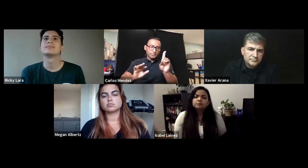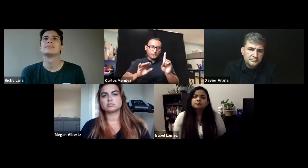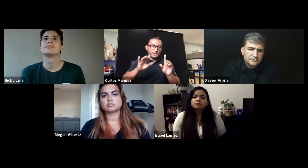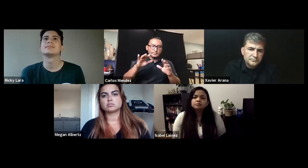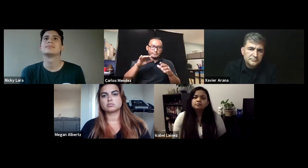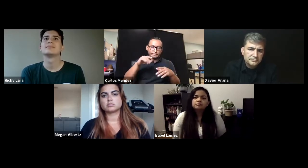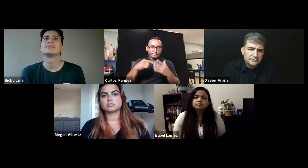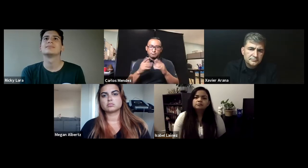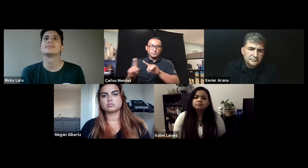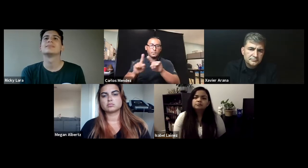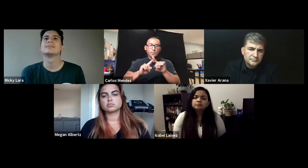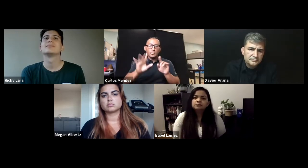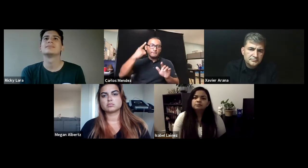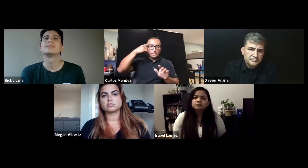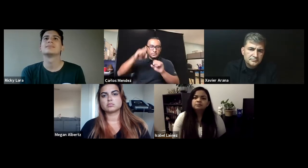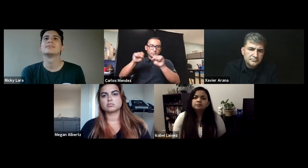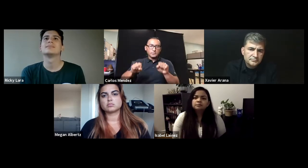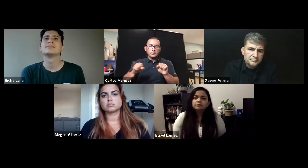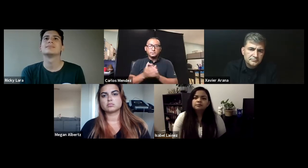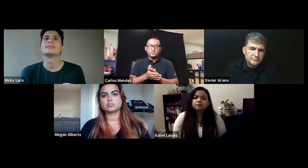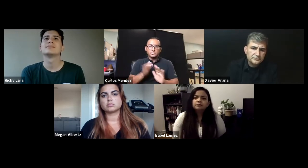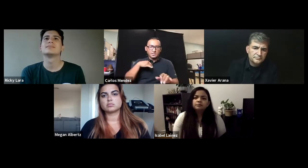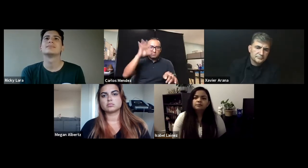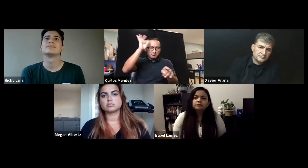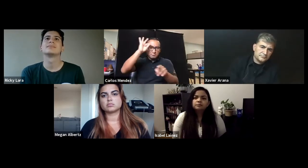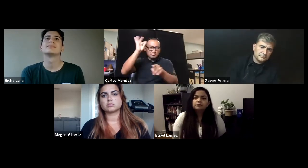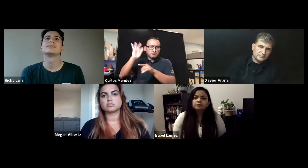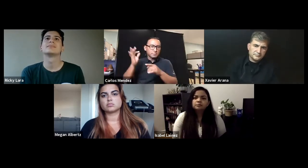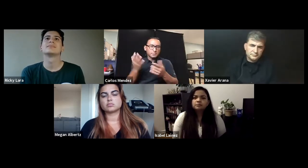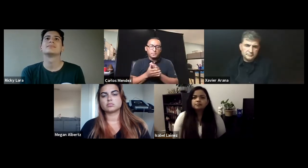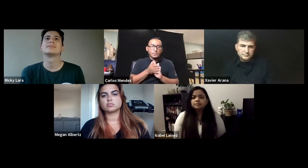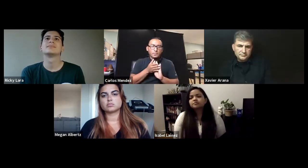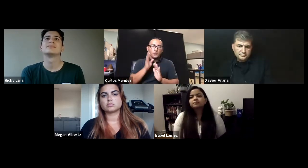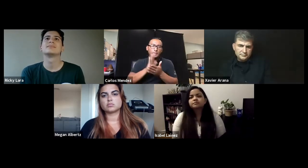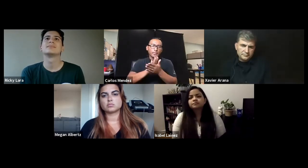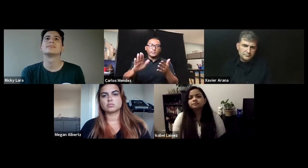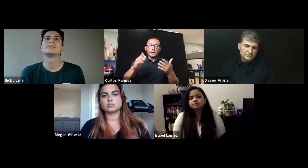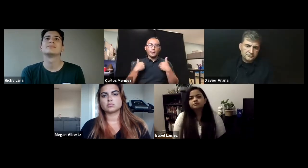Um, there was a lot of politics involved in that, but I really had no idea.